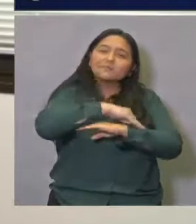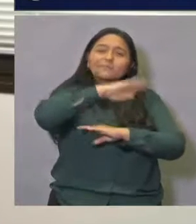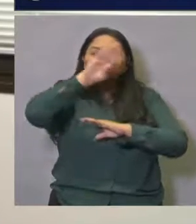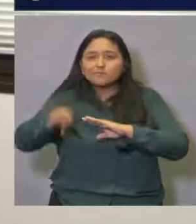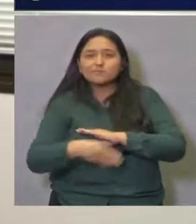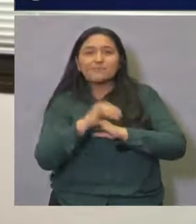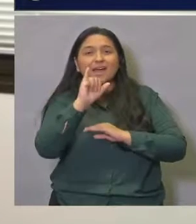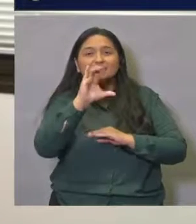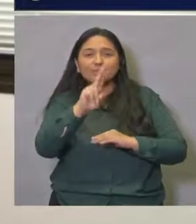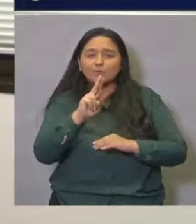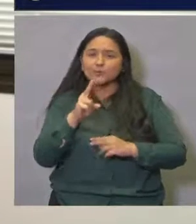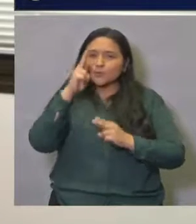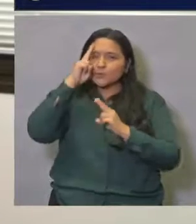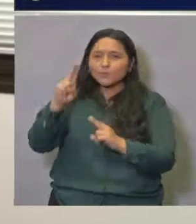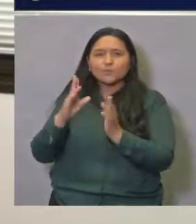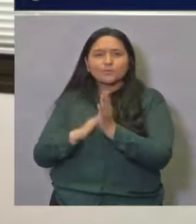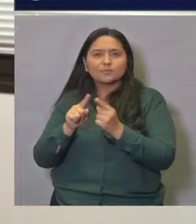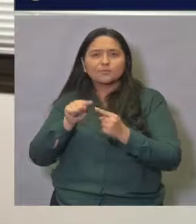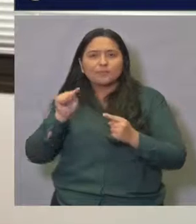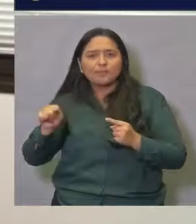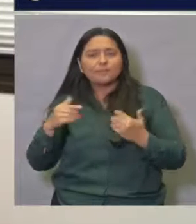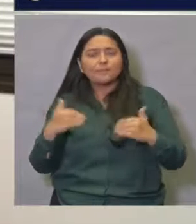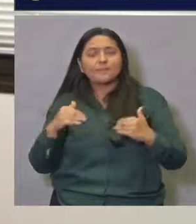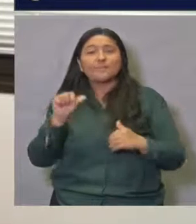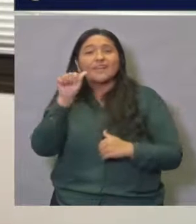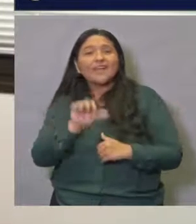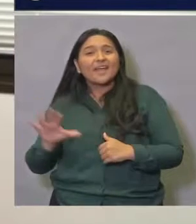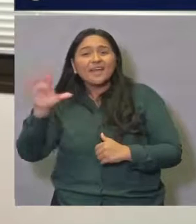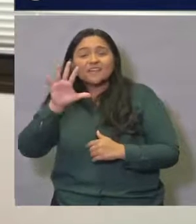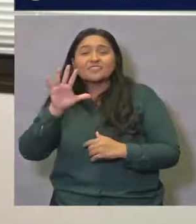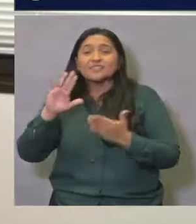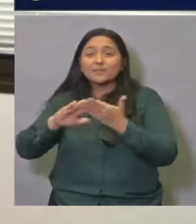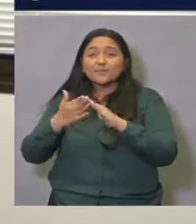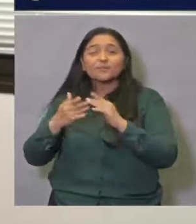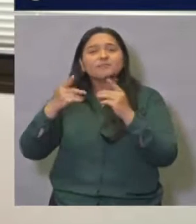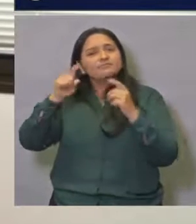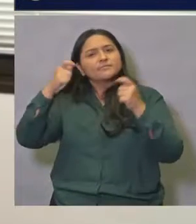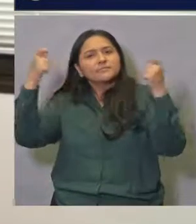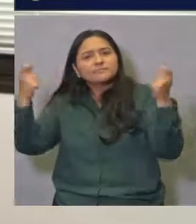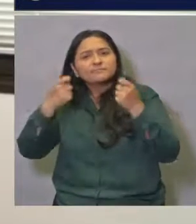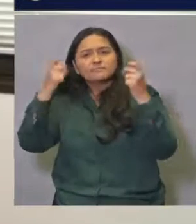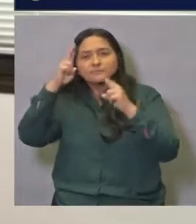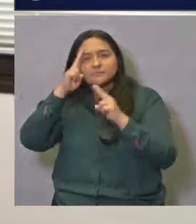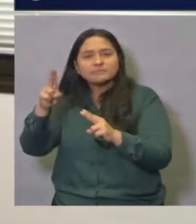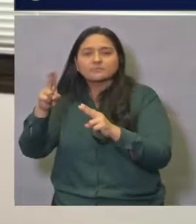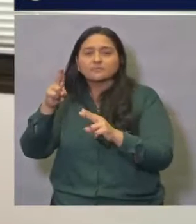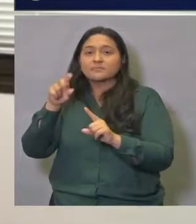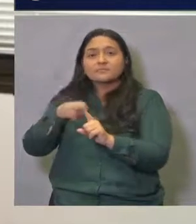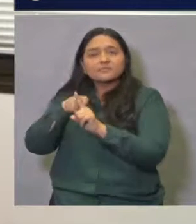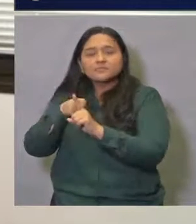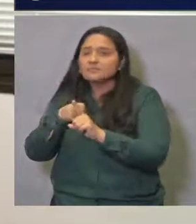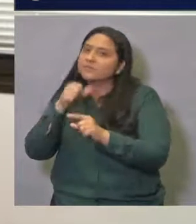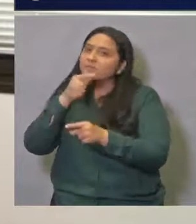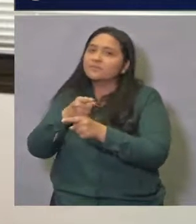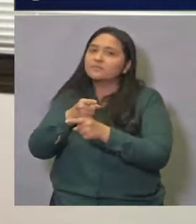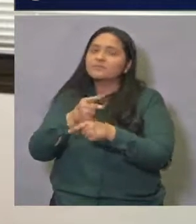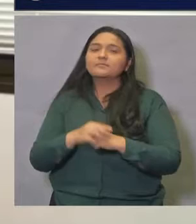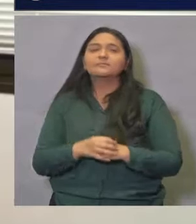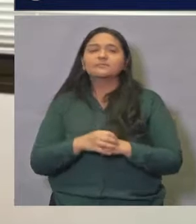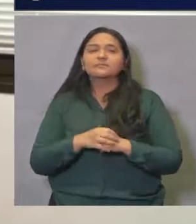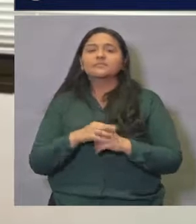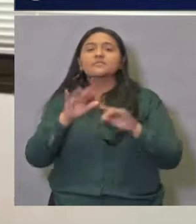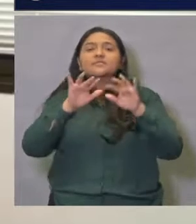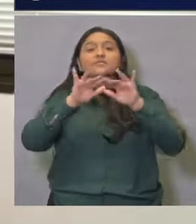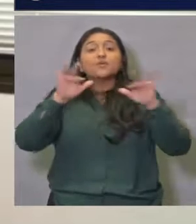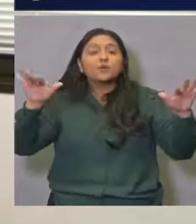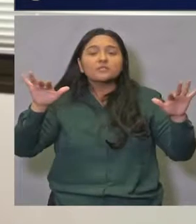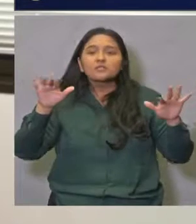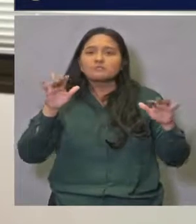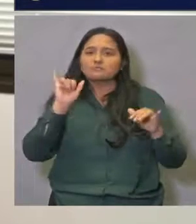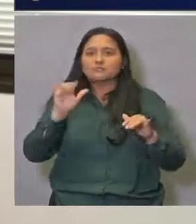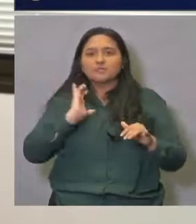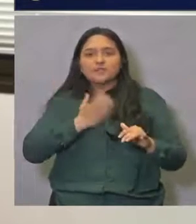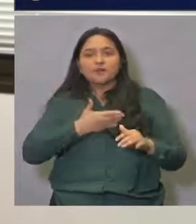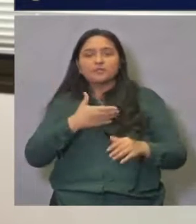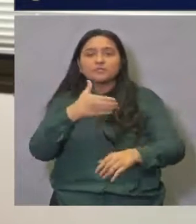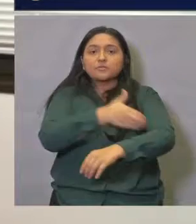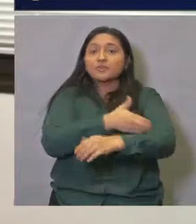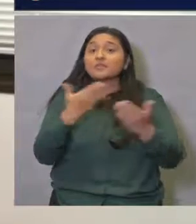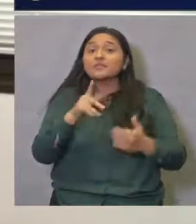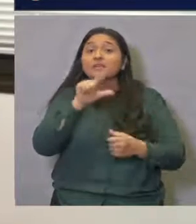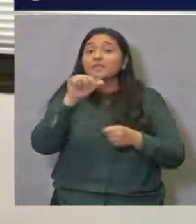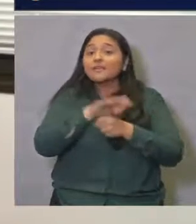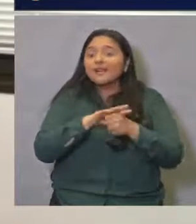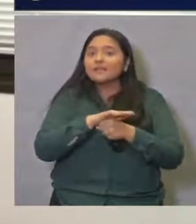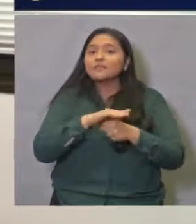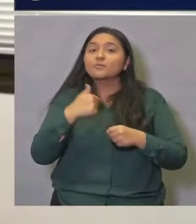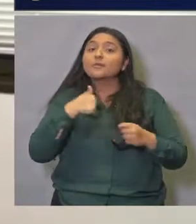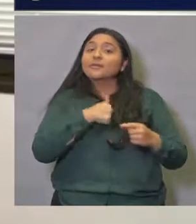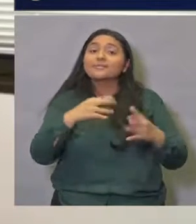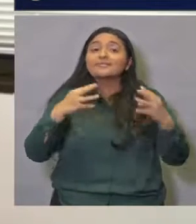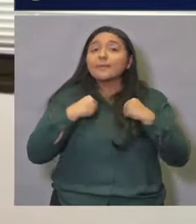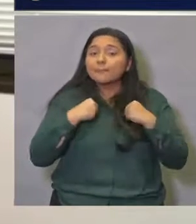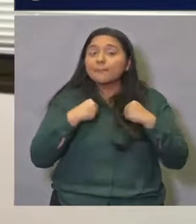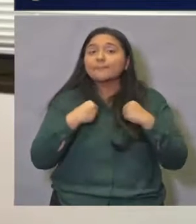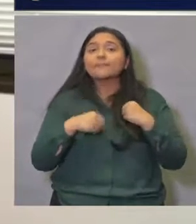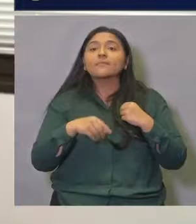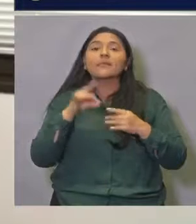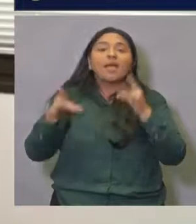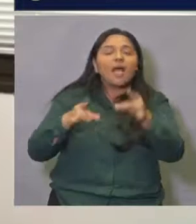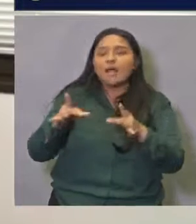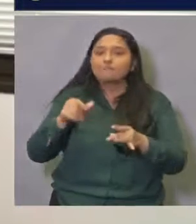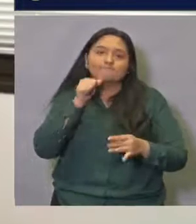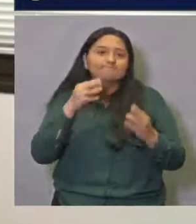DESPROPORCIONADA.